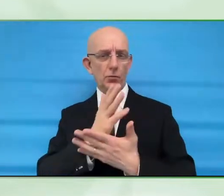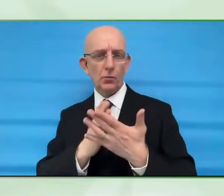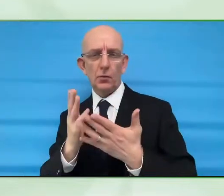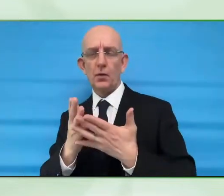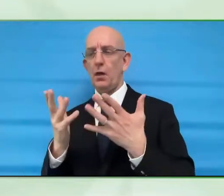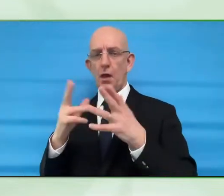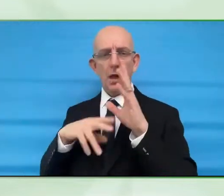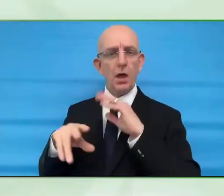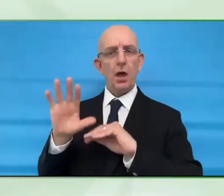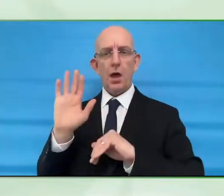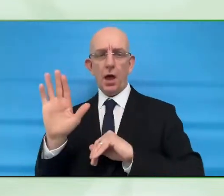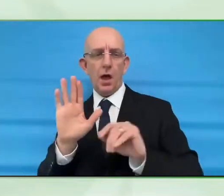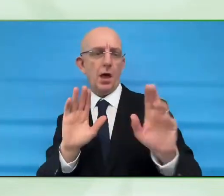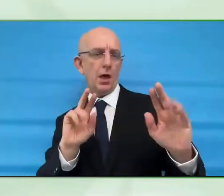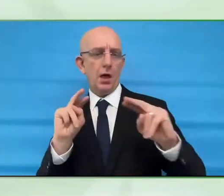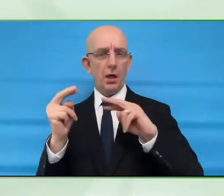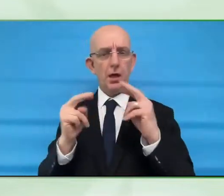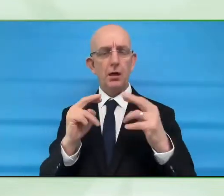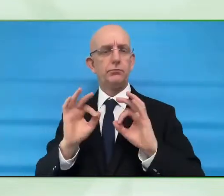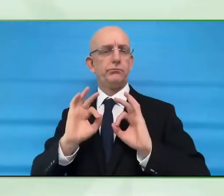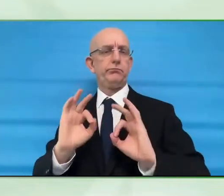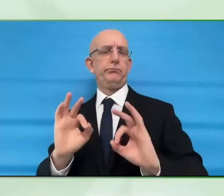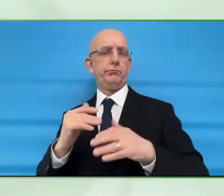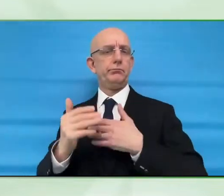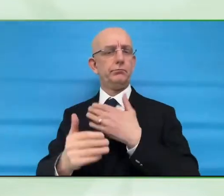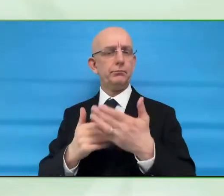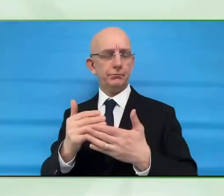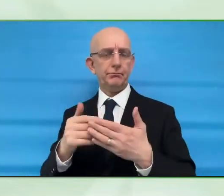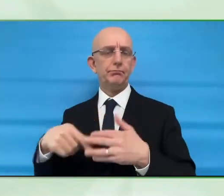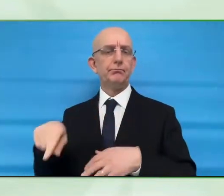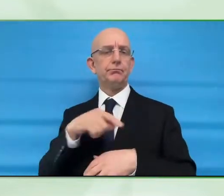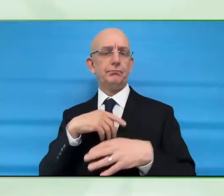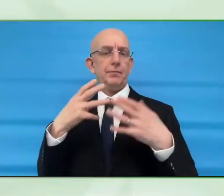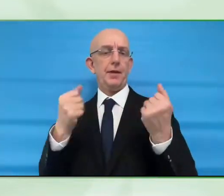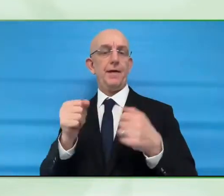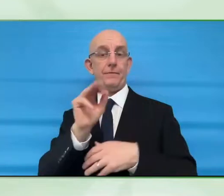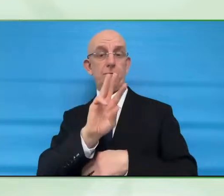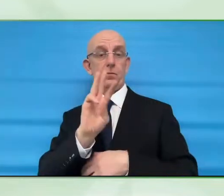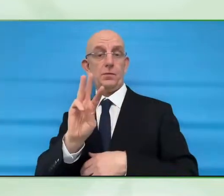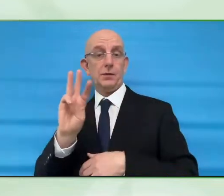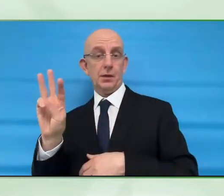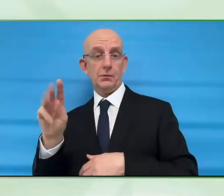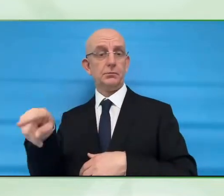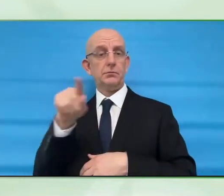I wanted to put an example, the sound association. I heard this example from a scientist.